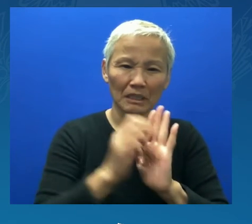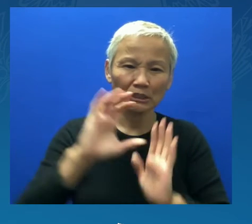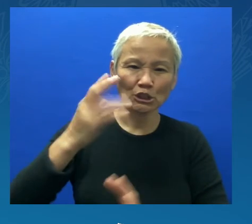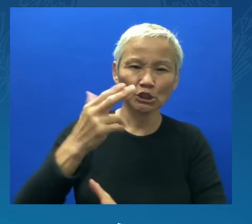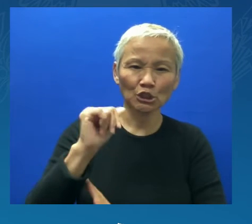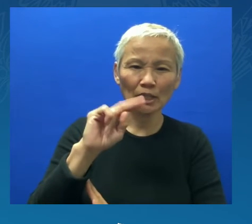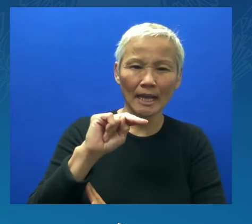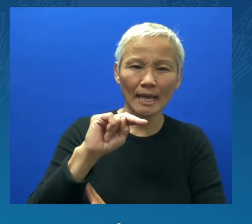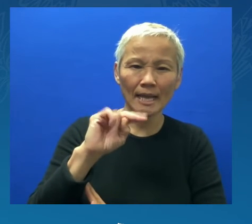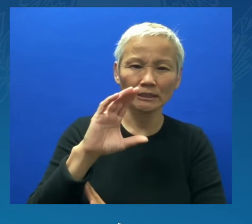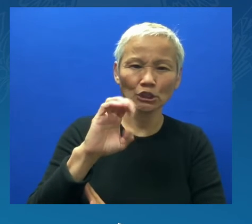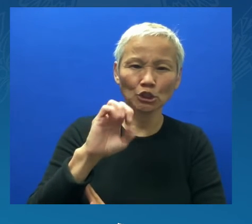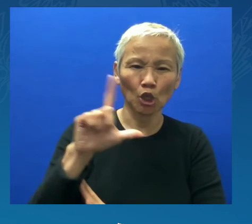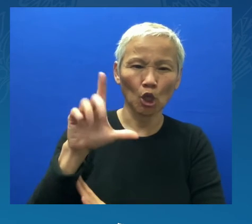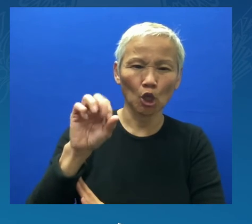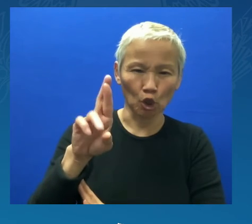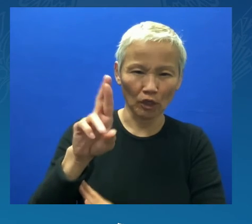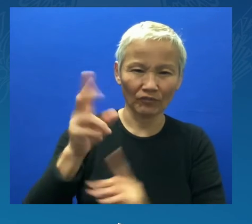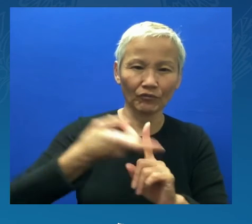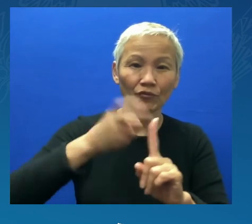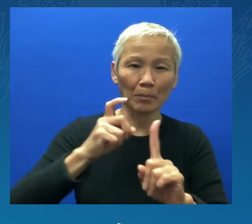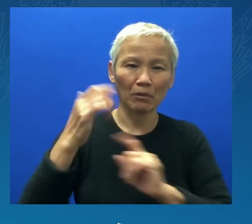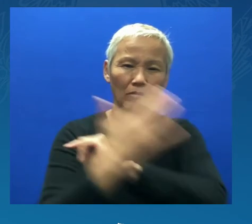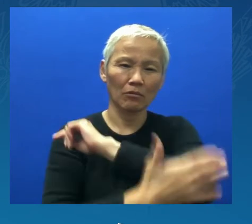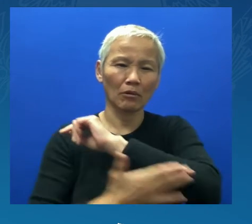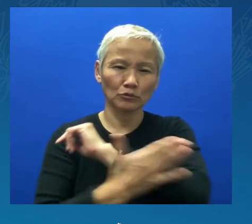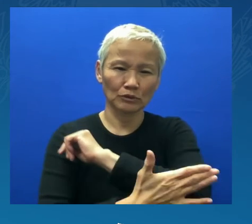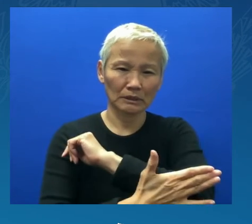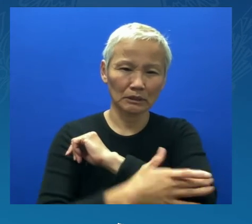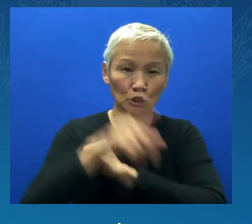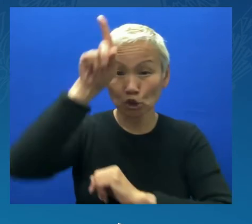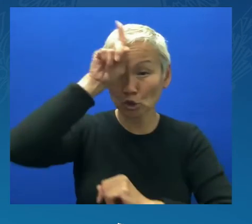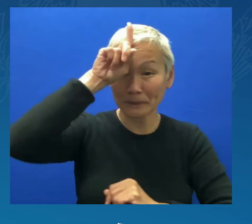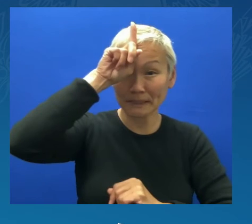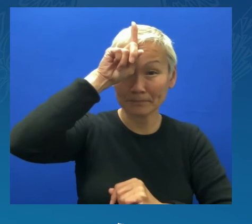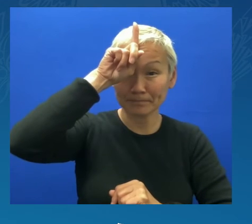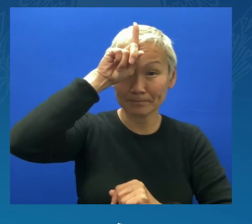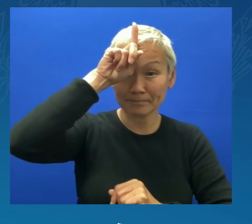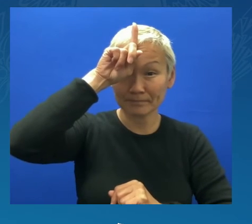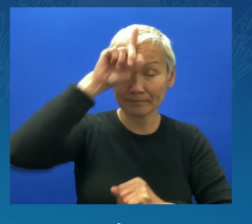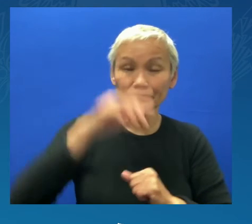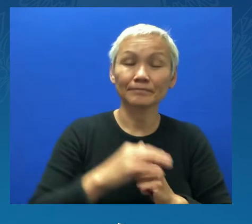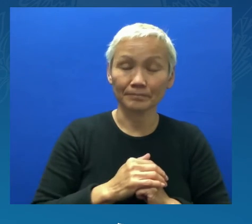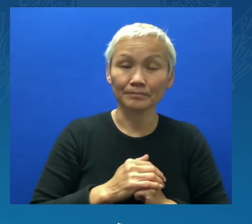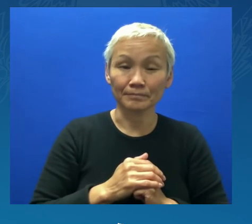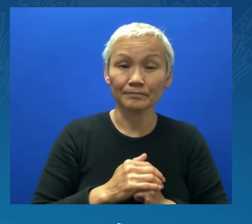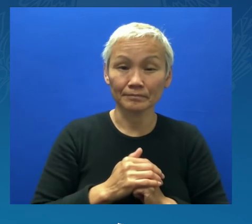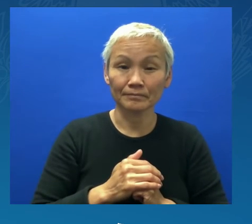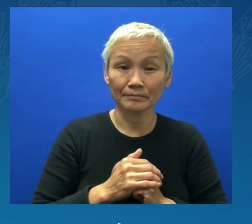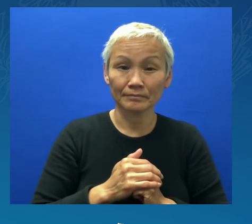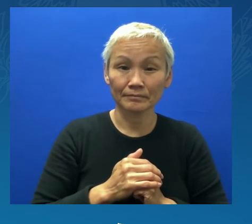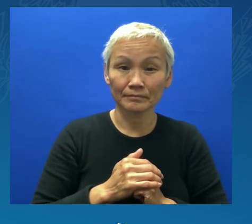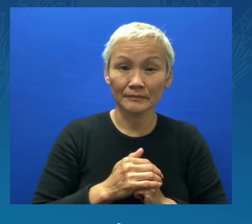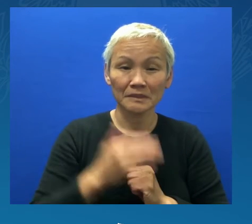who, by the way, you know, the press just -- you know, if they're strong and smart, and a woman, they just -- you know, this woman is funny